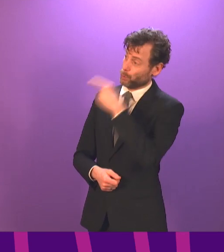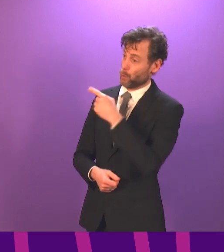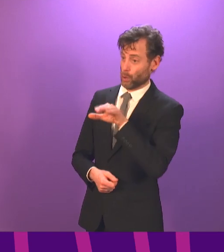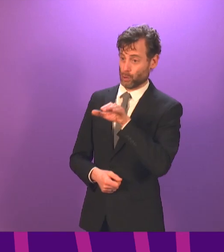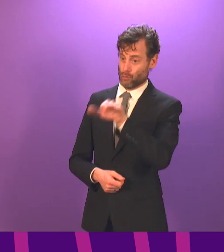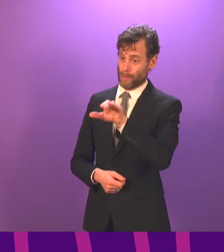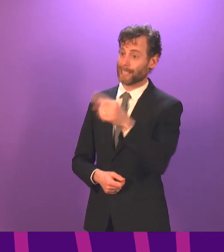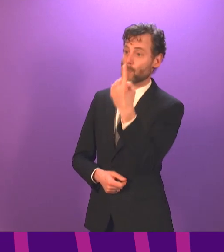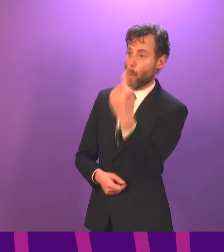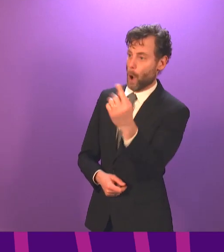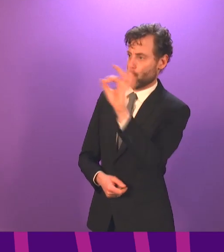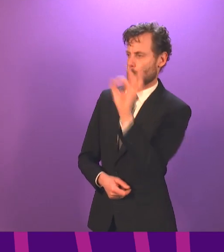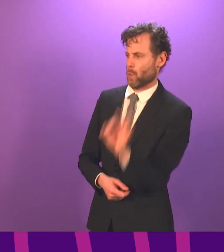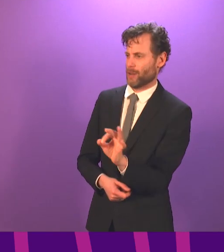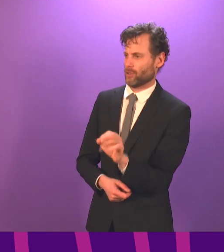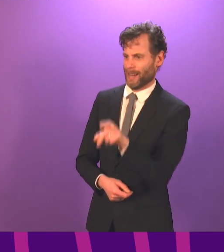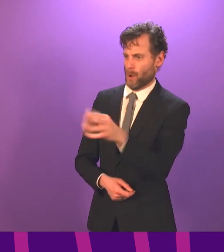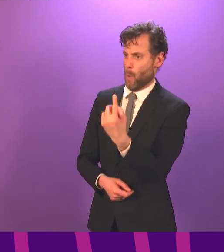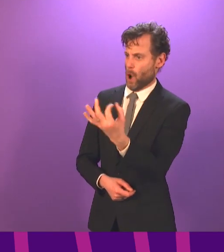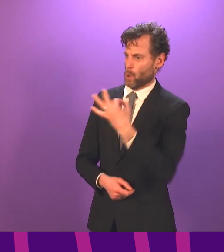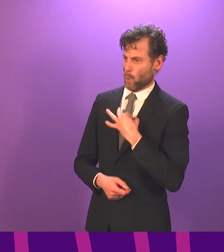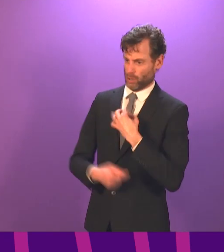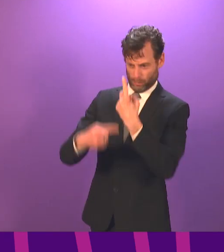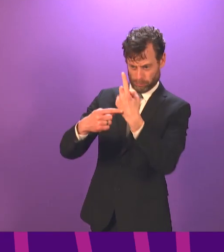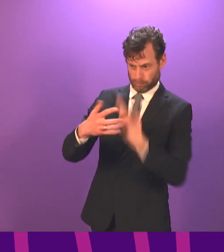question. I have lost track, and I apologise. I will come back to Sarah Boyack if required.